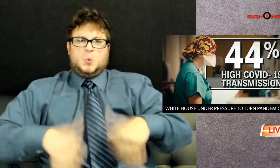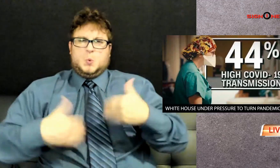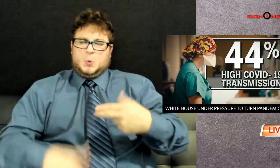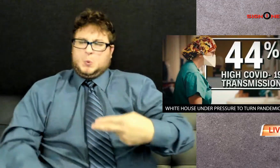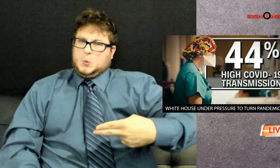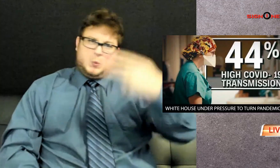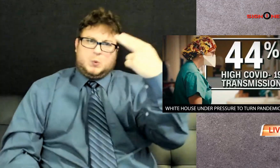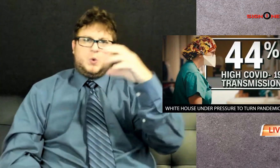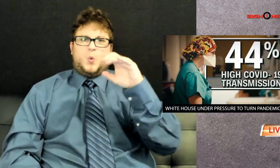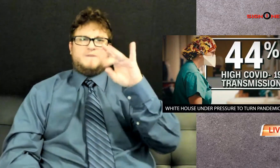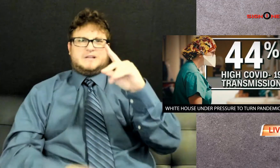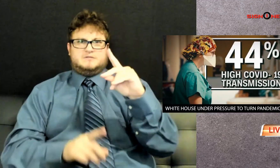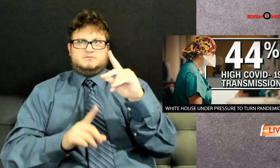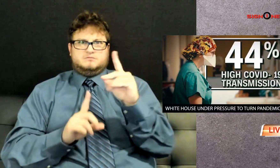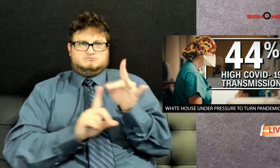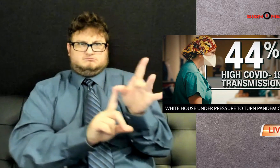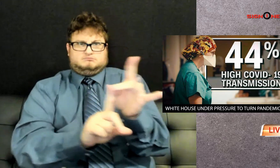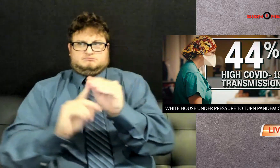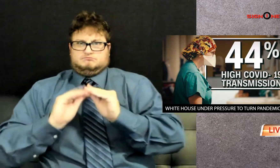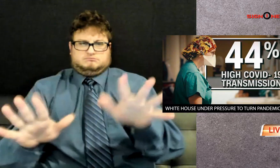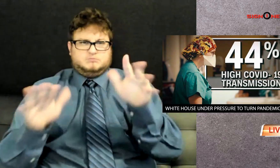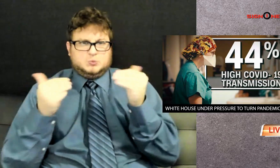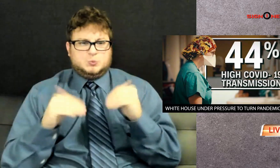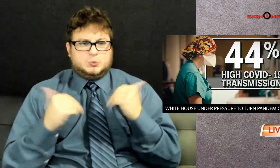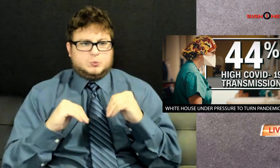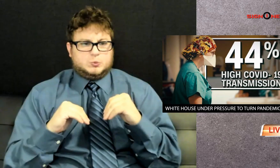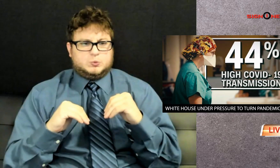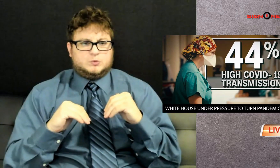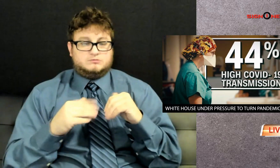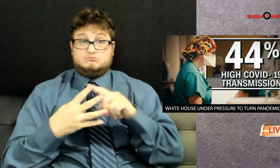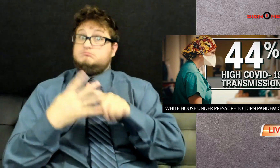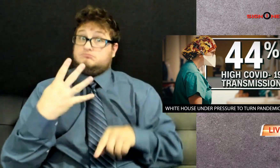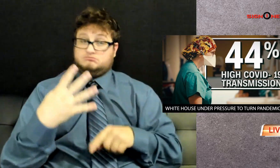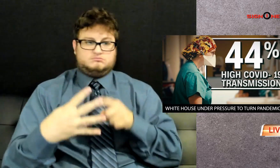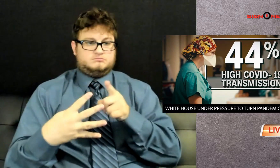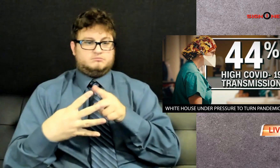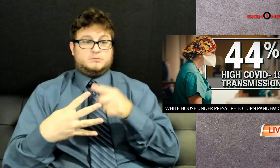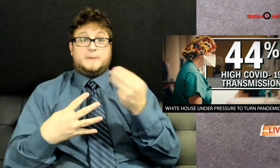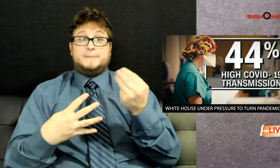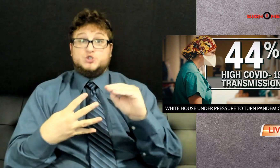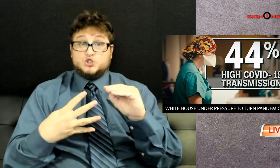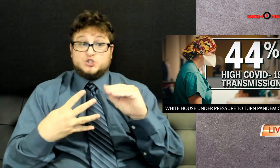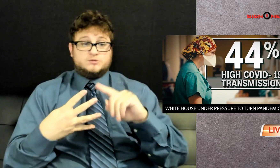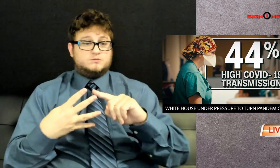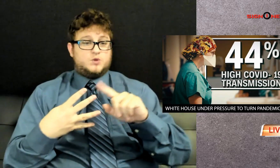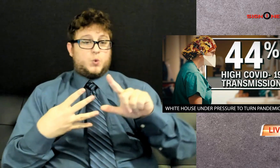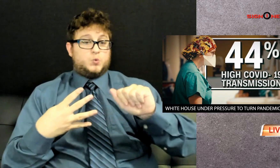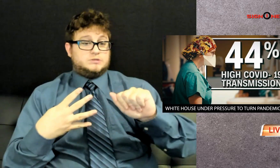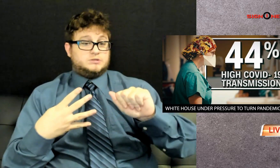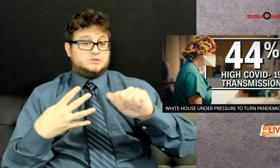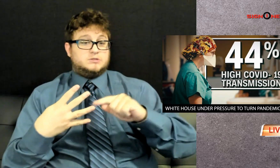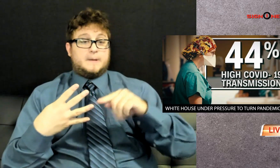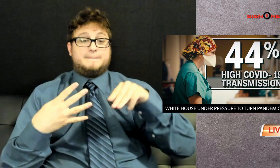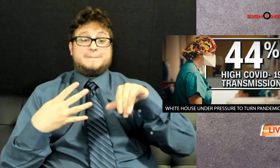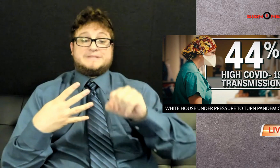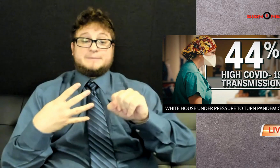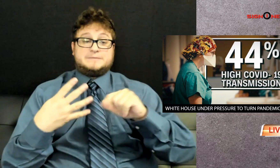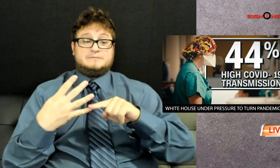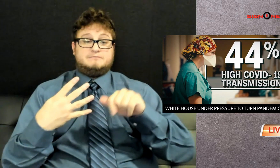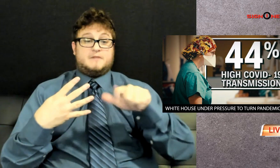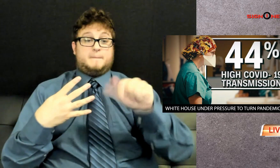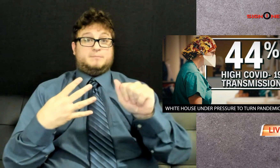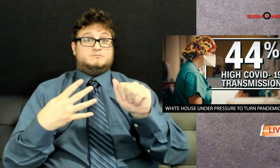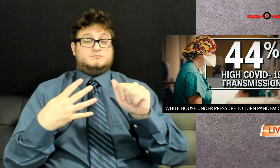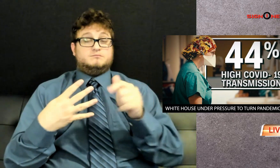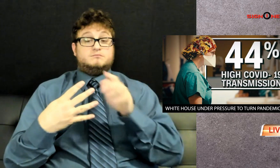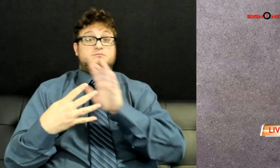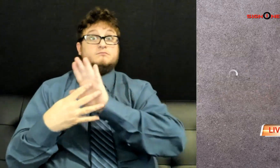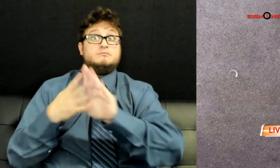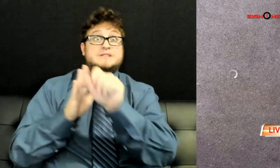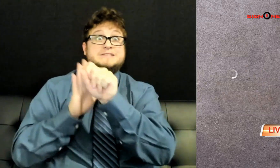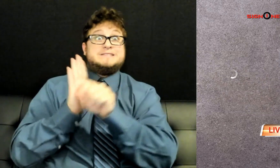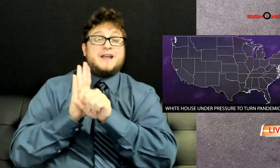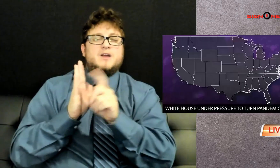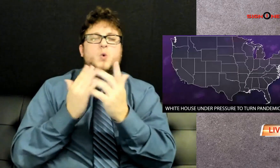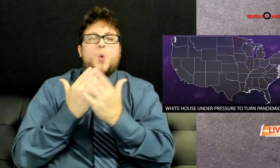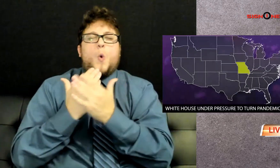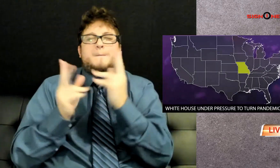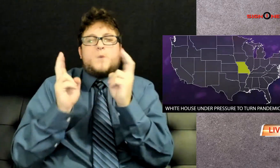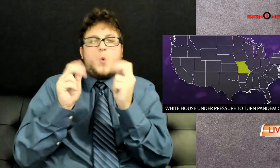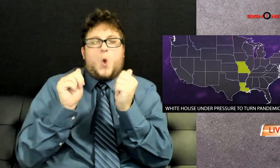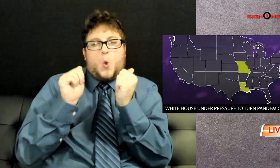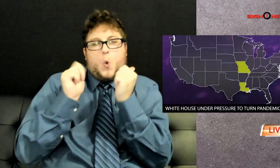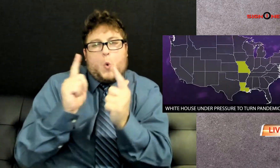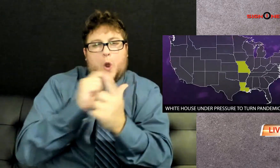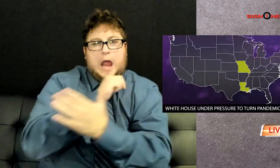nearly 44% of counties in the US have what the CDC considers to be high Covid 19 transmission